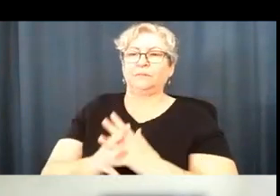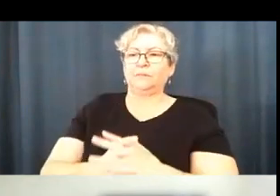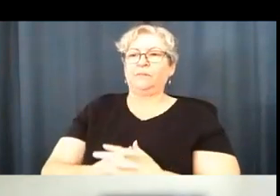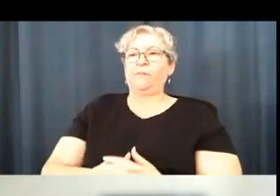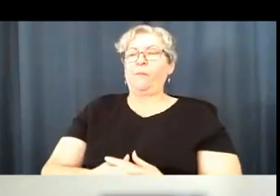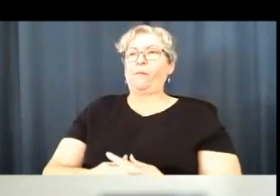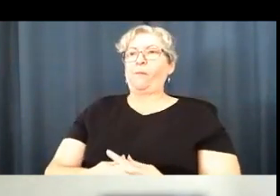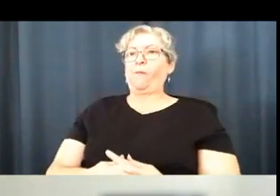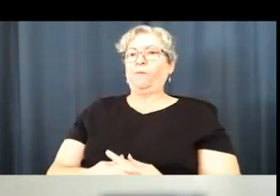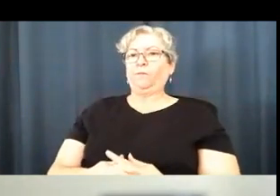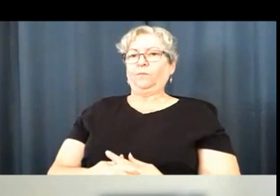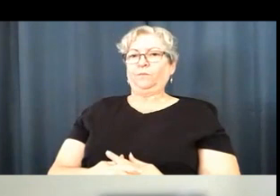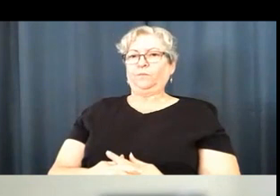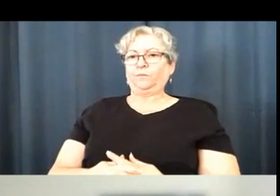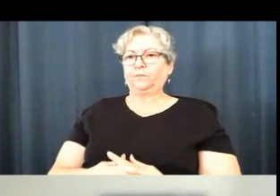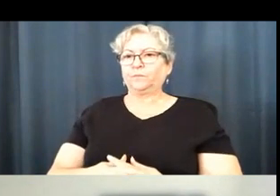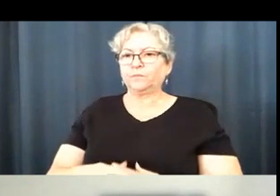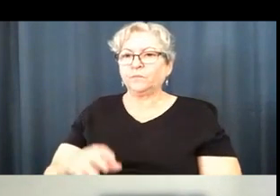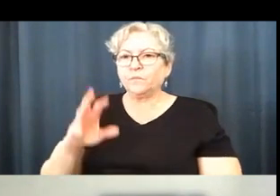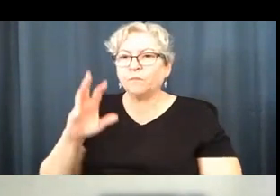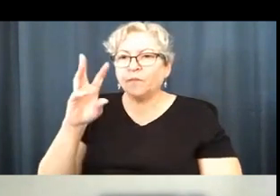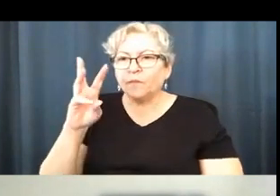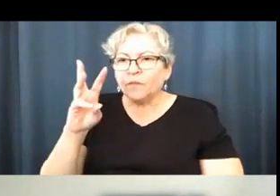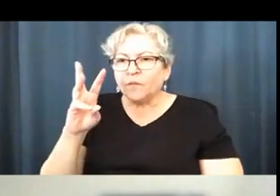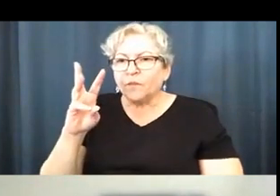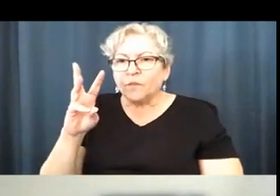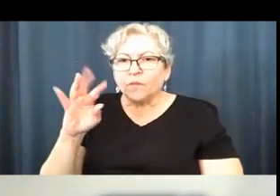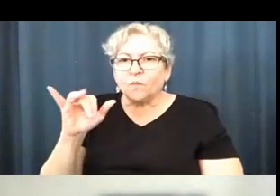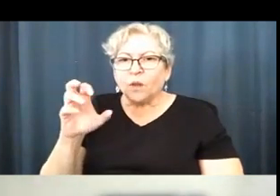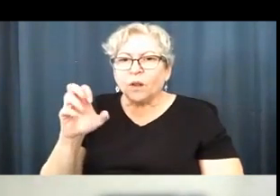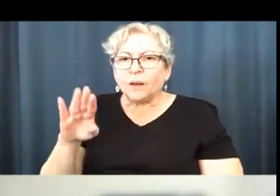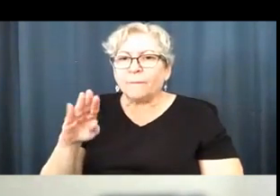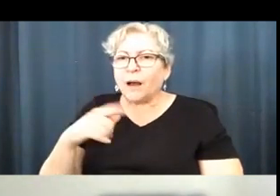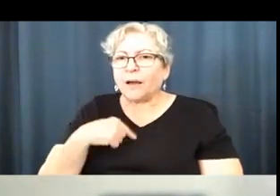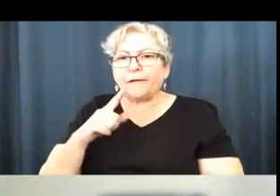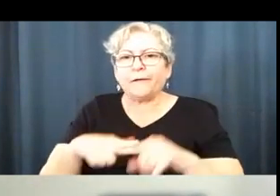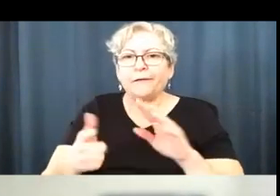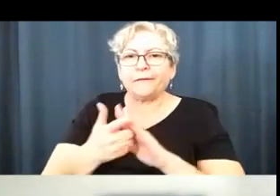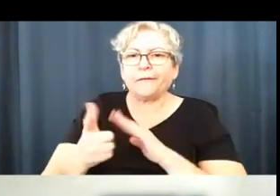[Matthew] William, it's Matthew. The question you punted to me I wasn't allowed to unmute. So I'm sorry about that, I was trying to answer